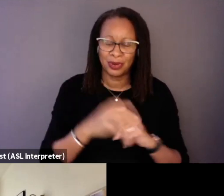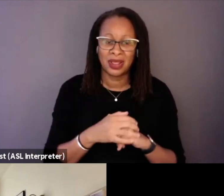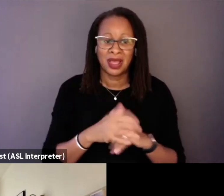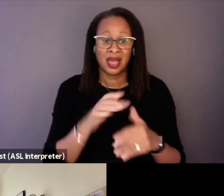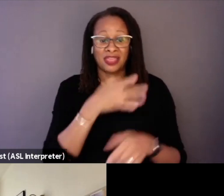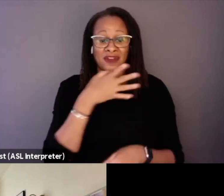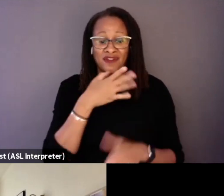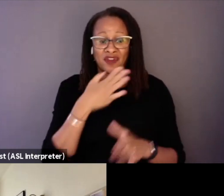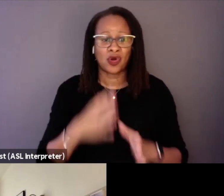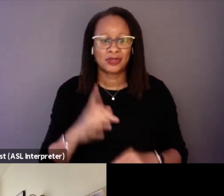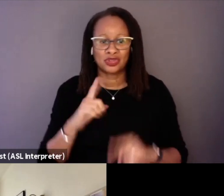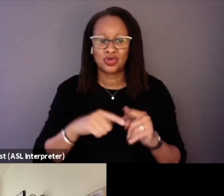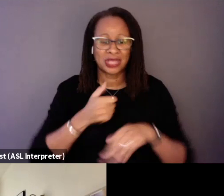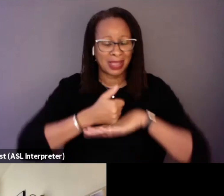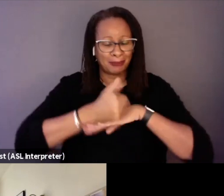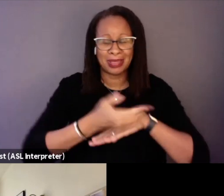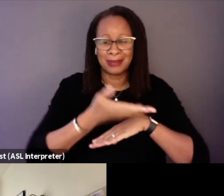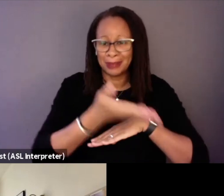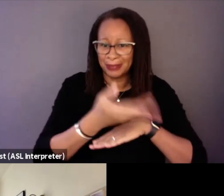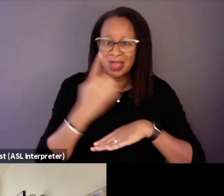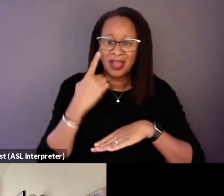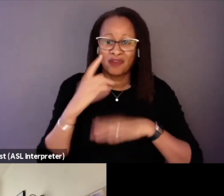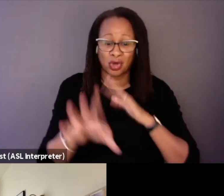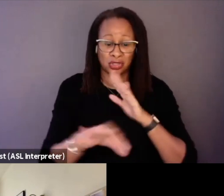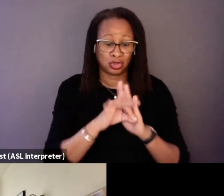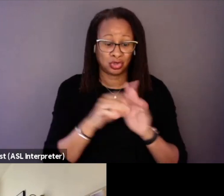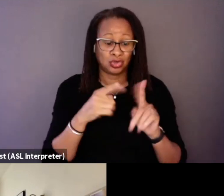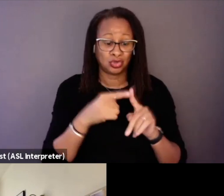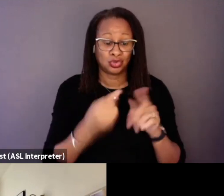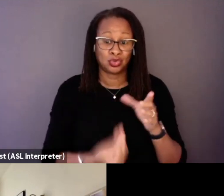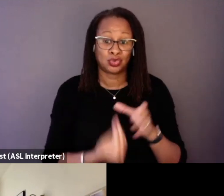you cannot blame the farmer for choosing to plant chat